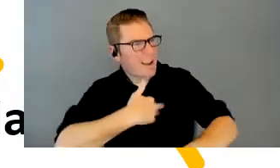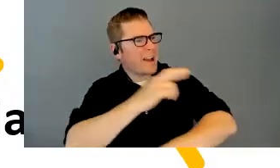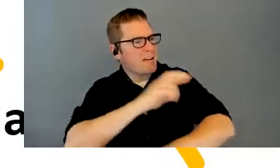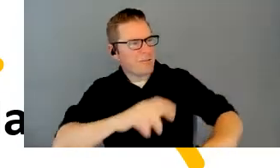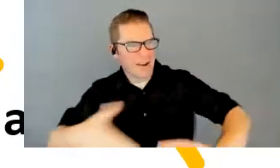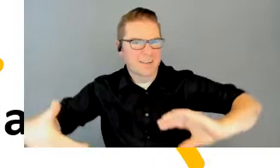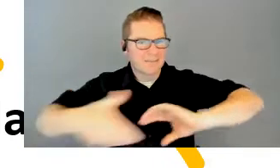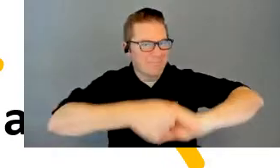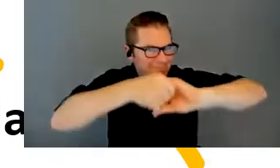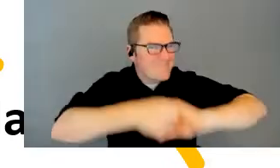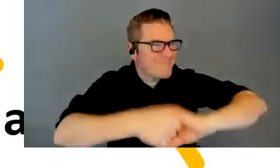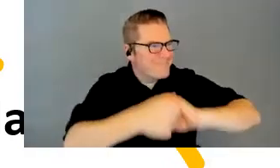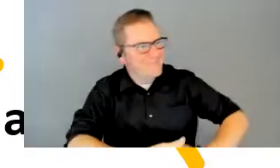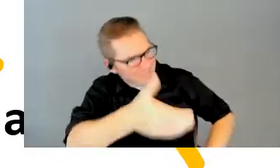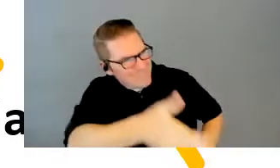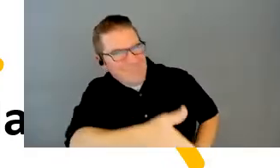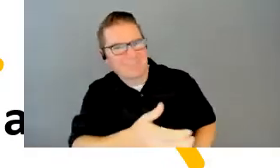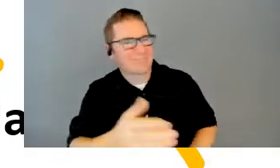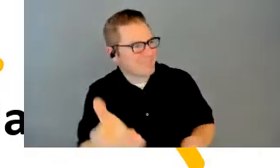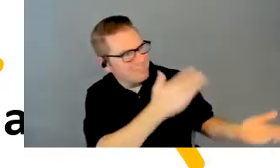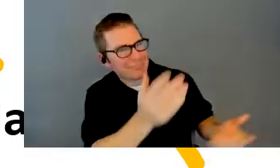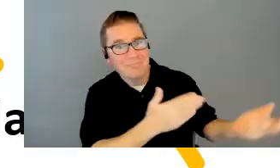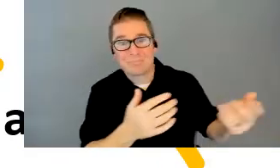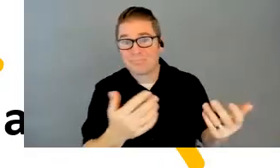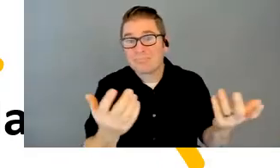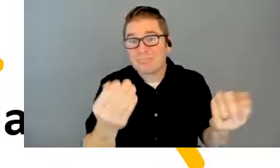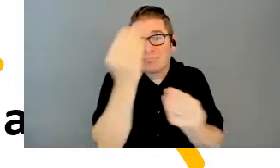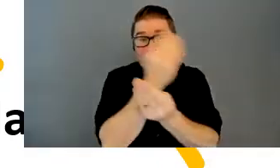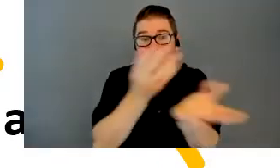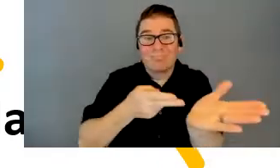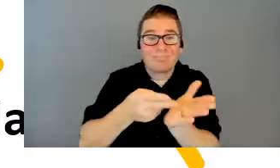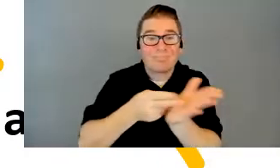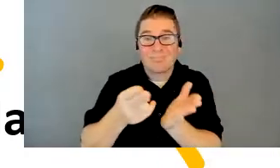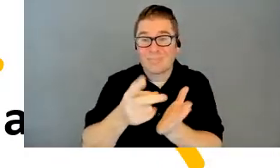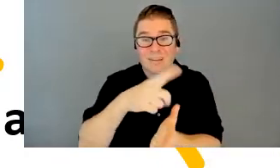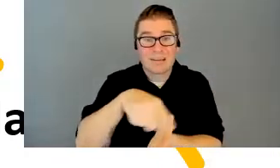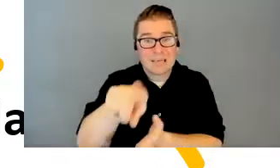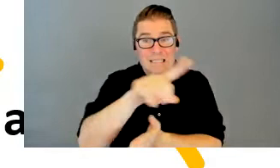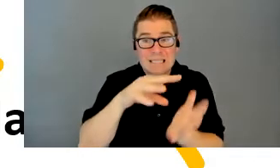we frighten them. So if if you know that and you understand that,